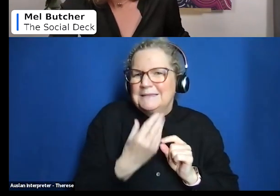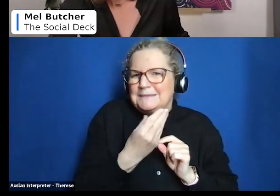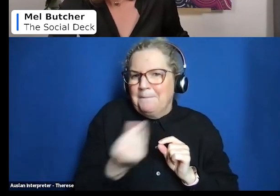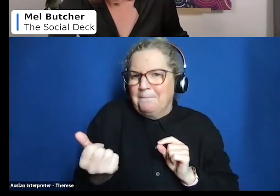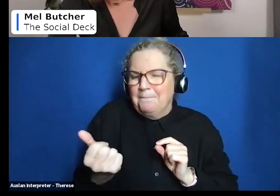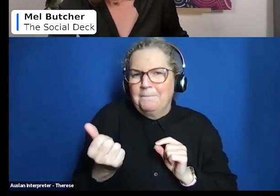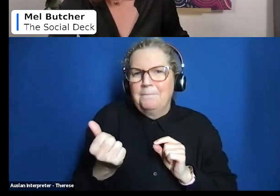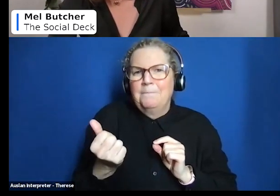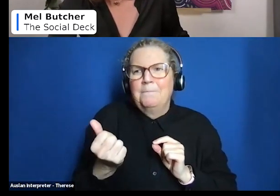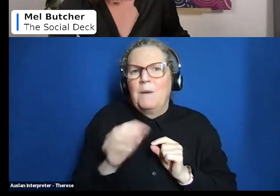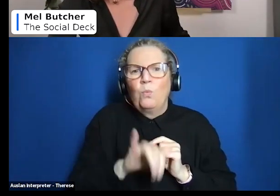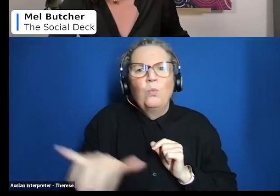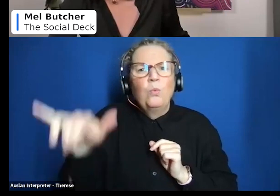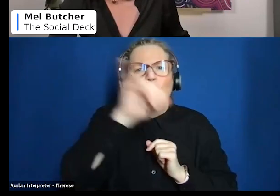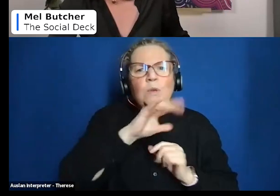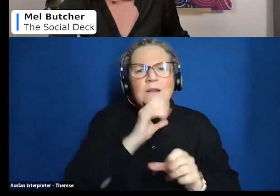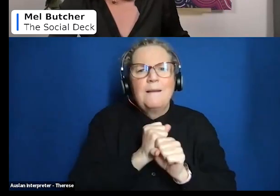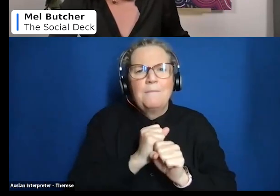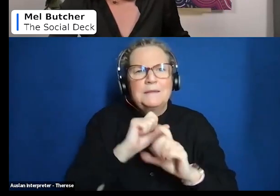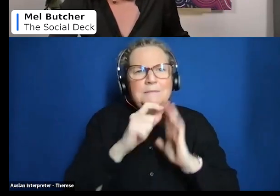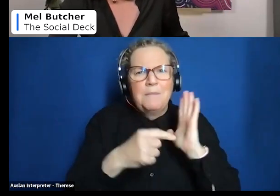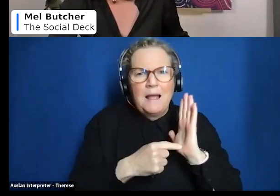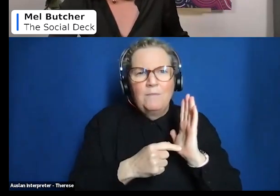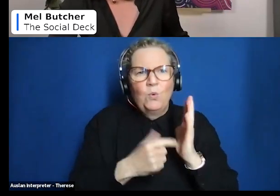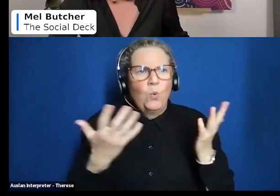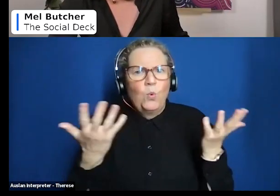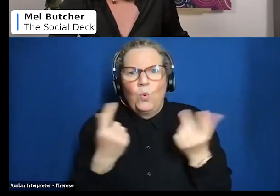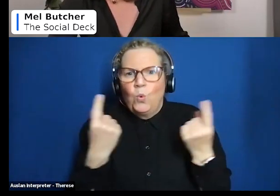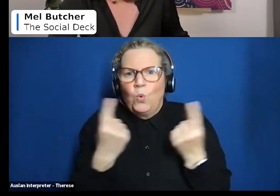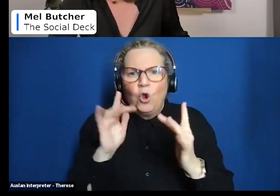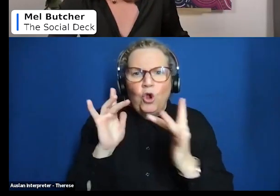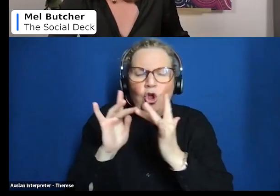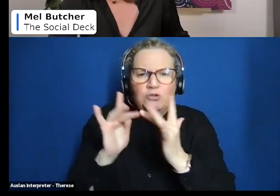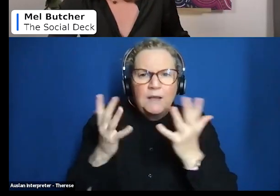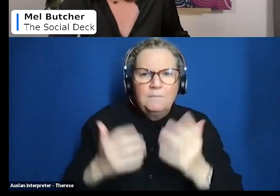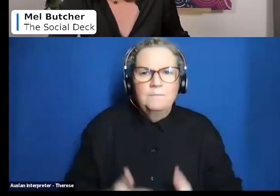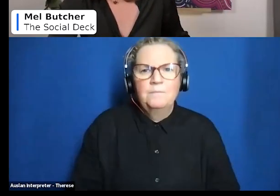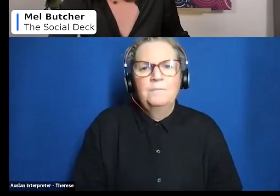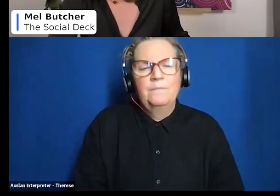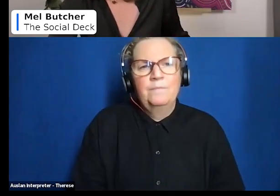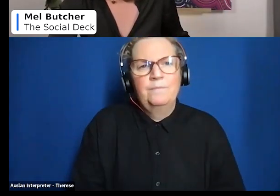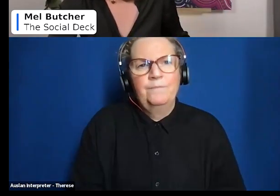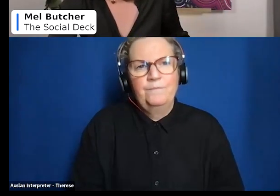which government departments, contact points, things like that. On the website